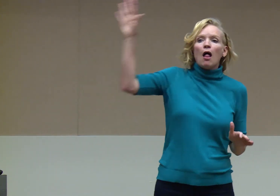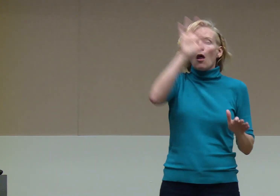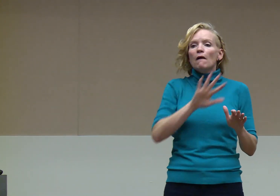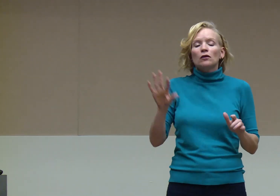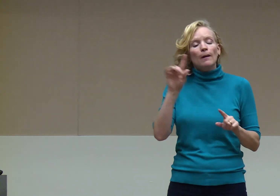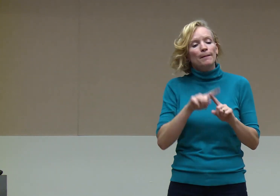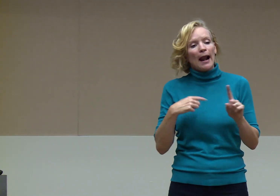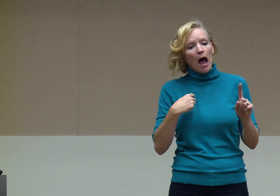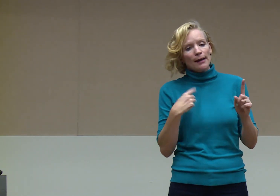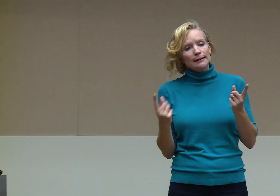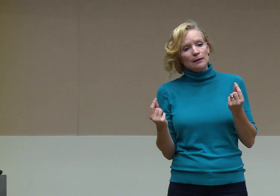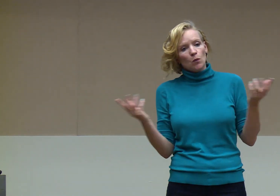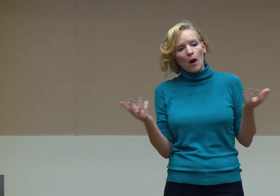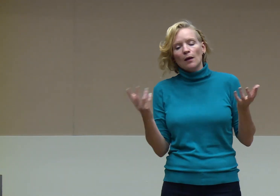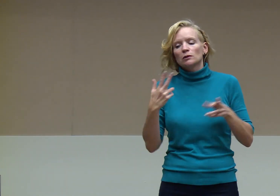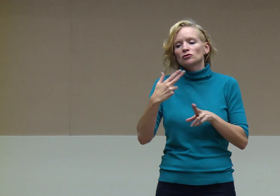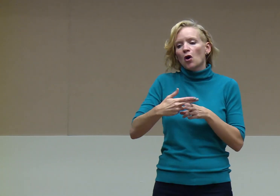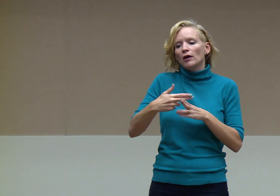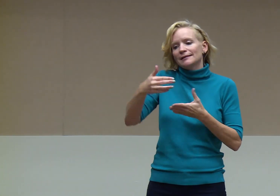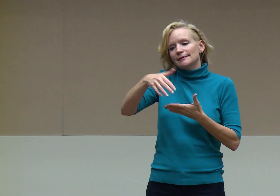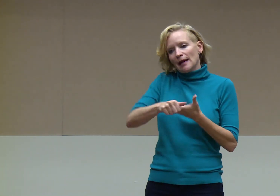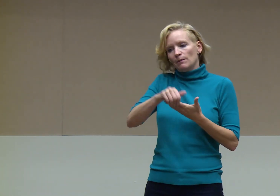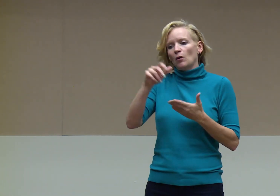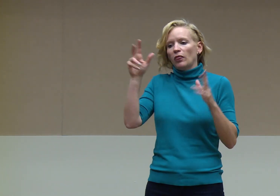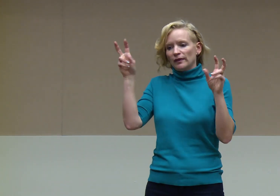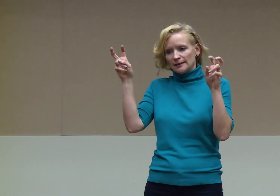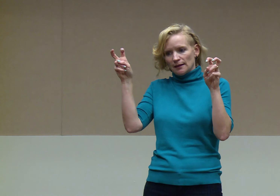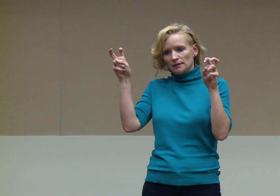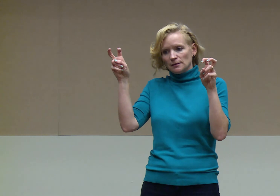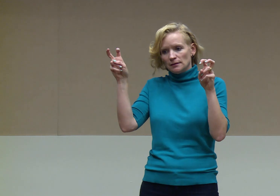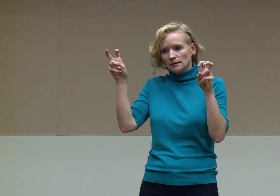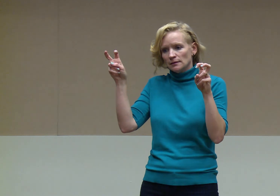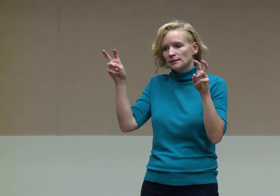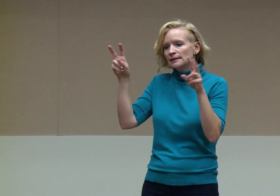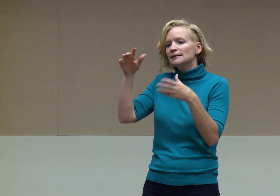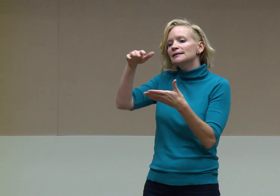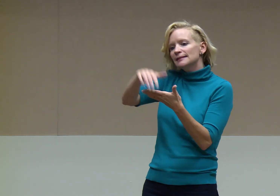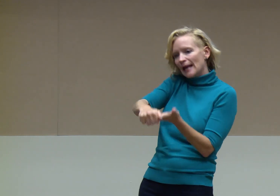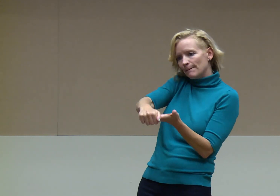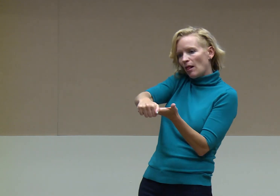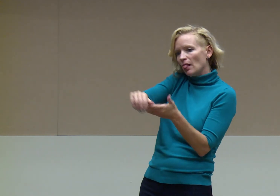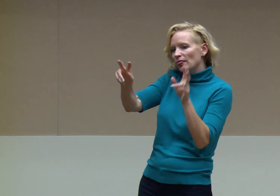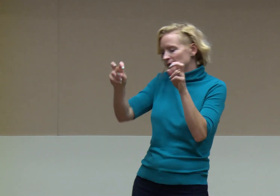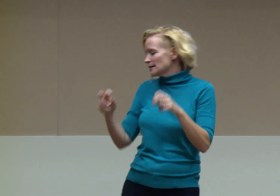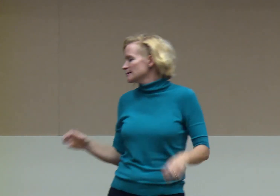I'm not sure if it's true everywhere, but it's what's called a staple thesis.